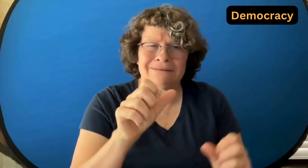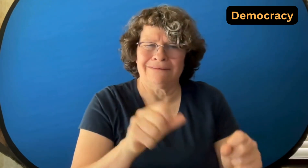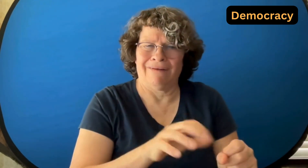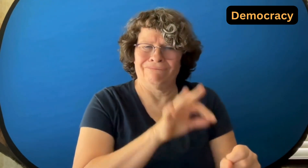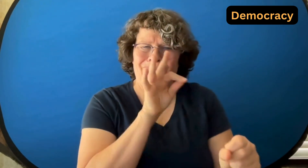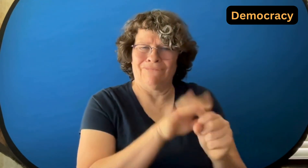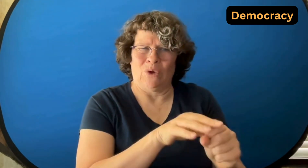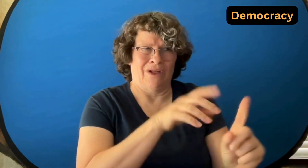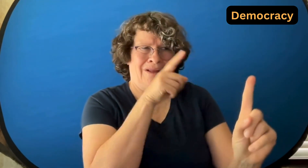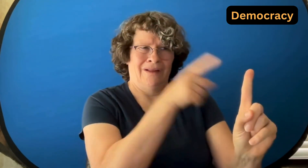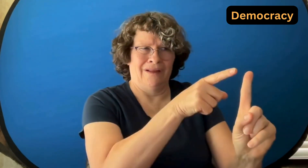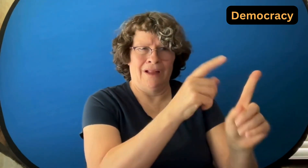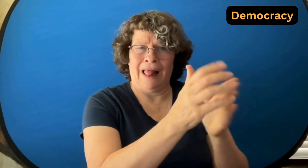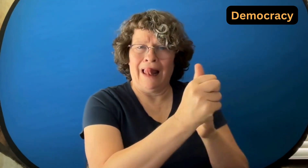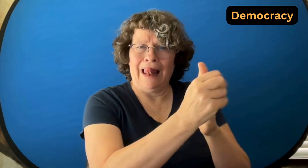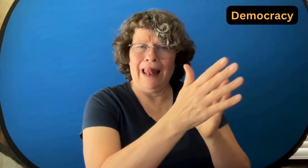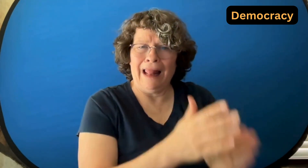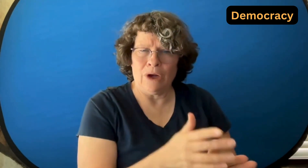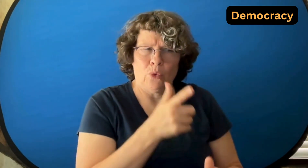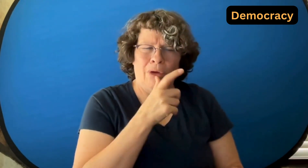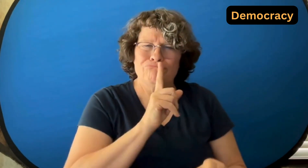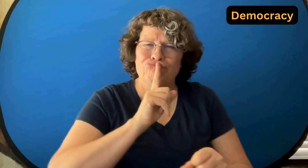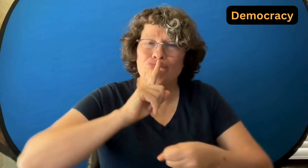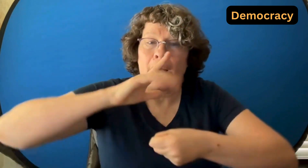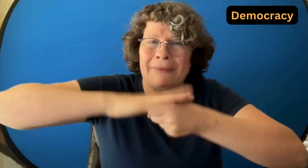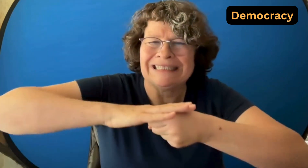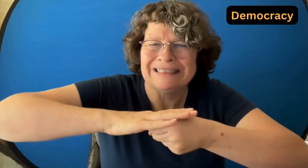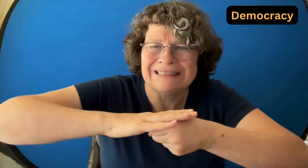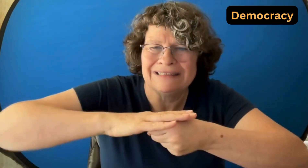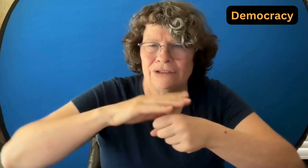can vote for a leader who promises